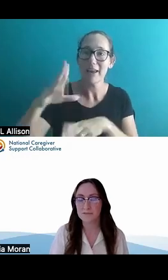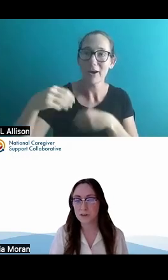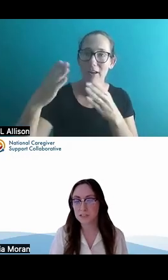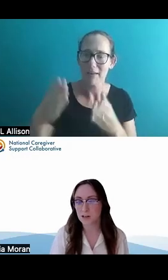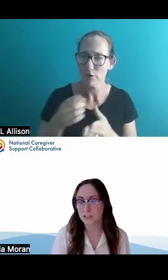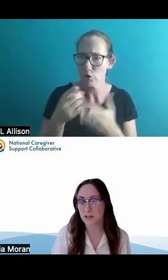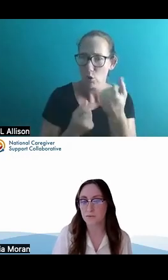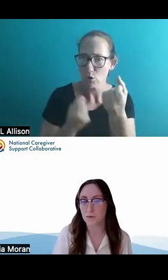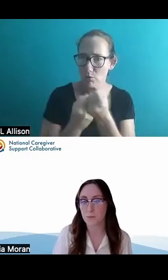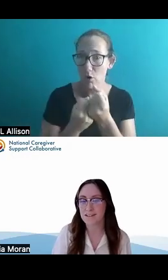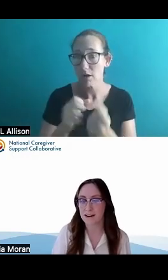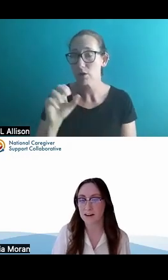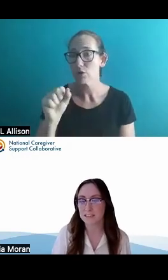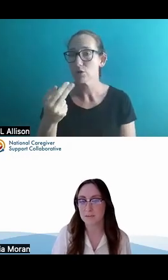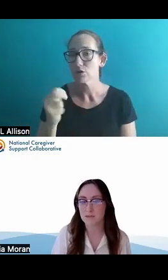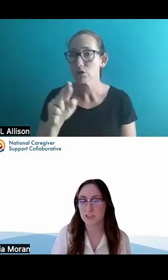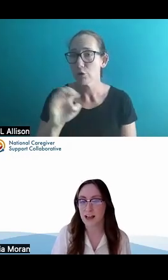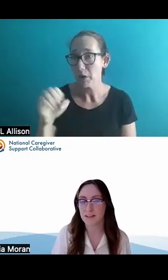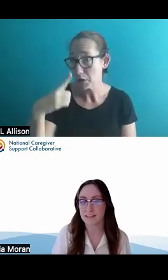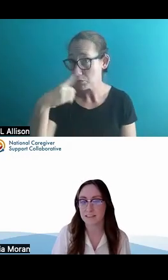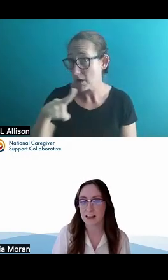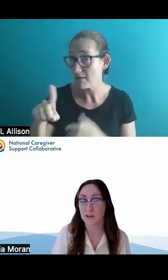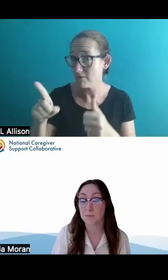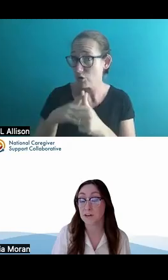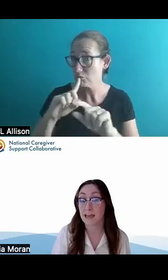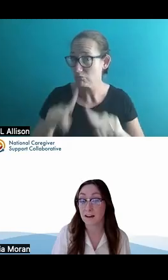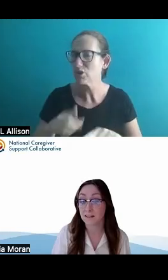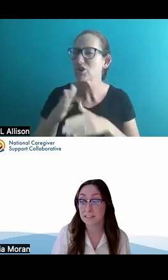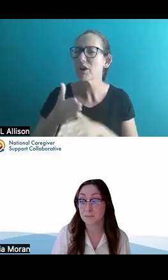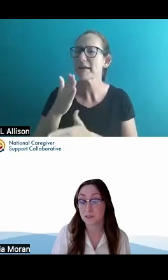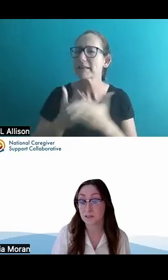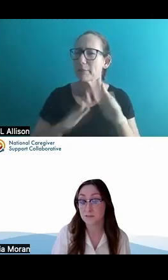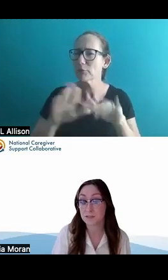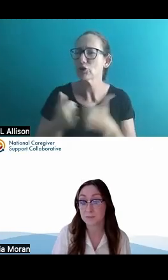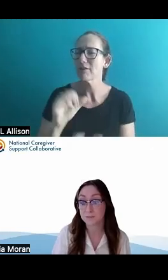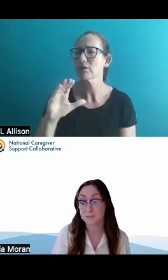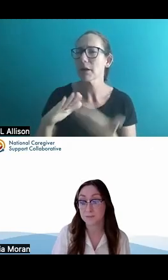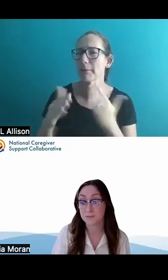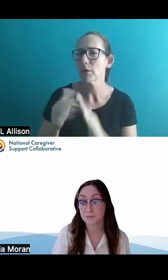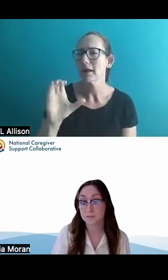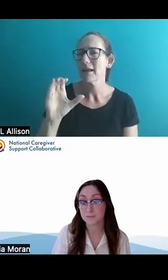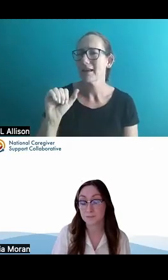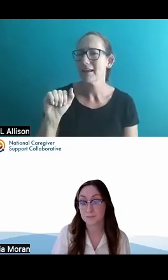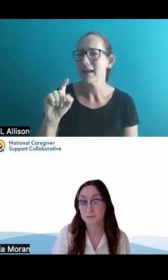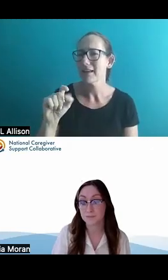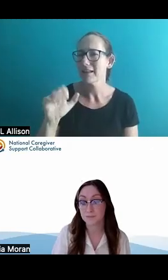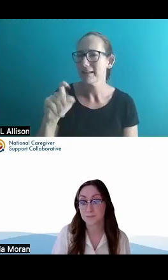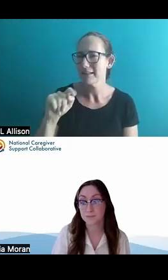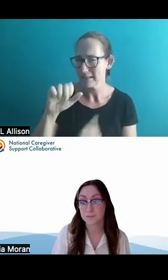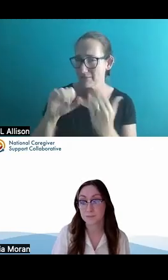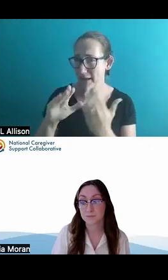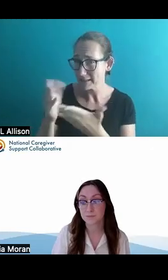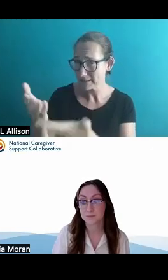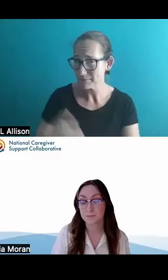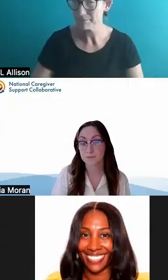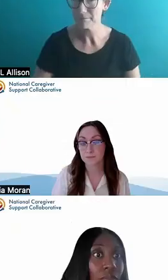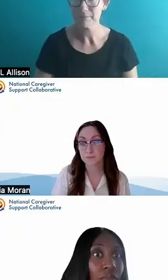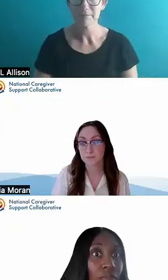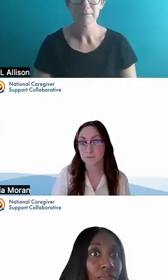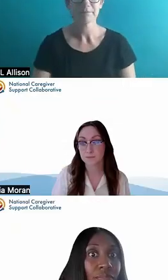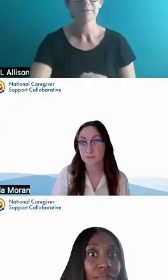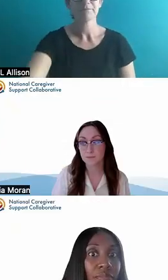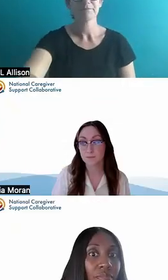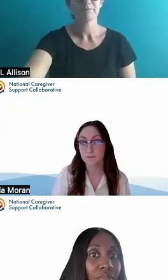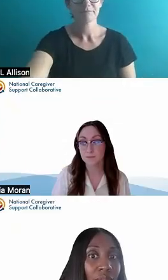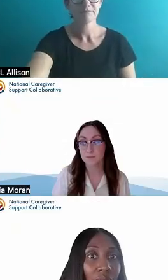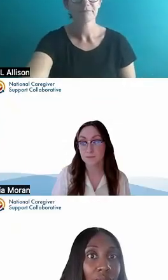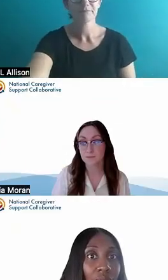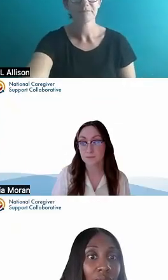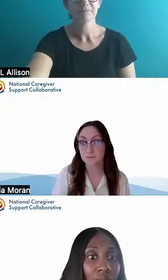if you could start us off by sharing some of those challenges that Community Catalyst has observed.